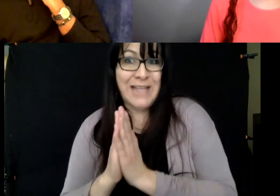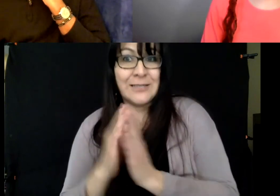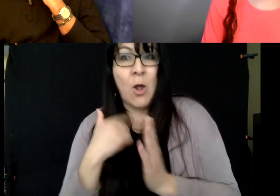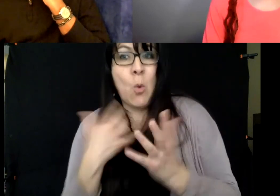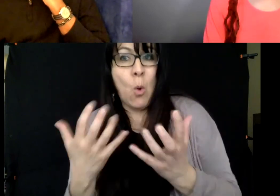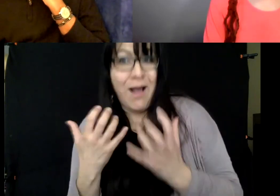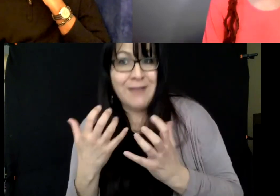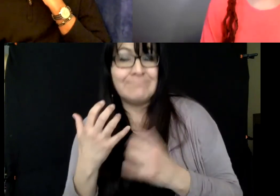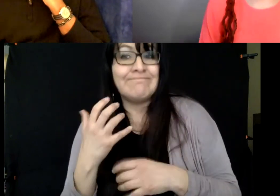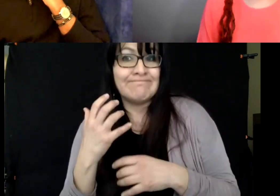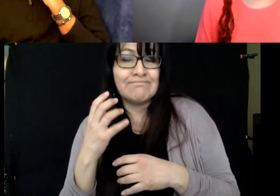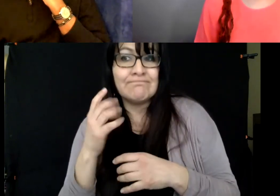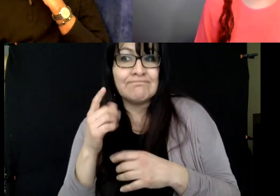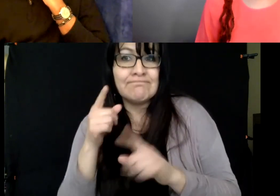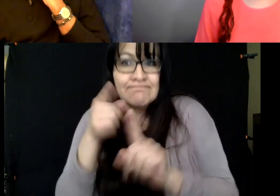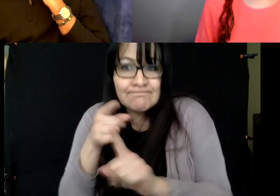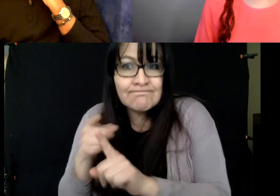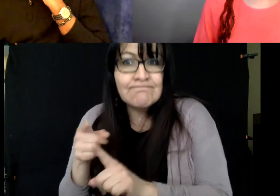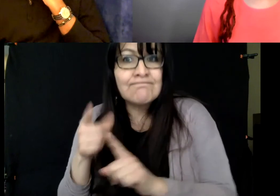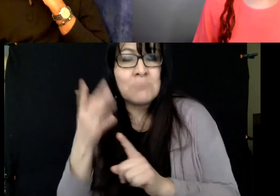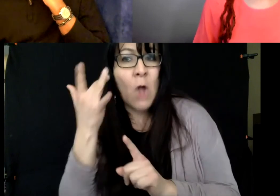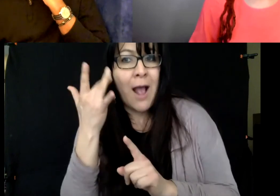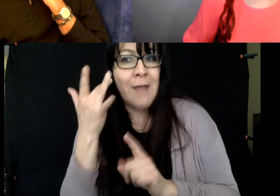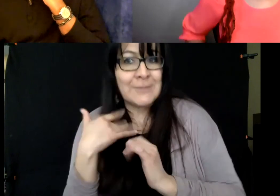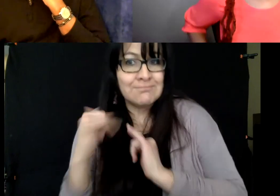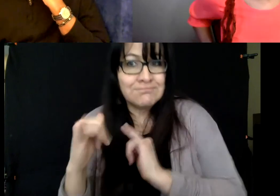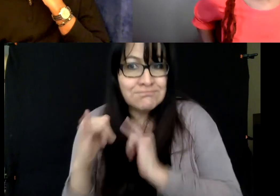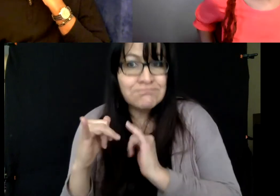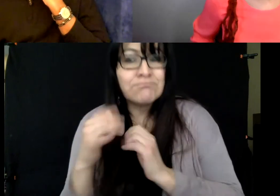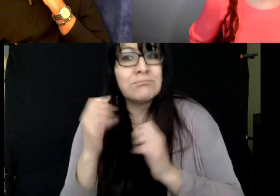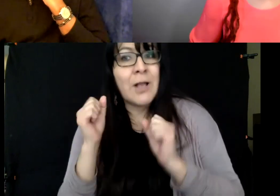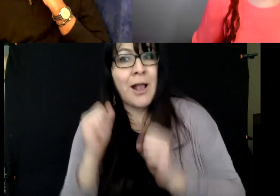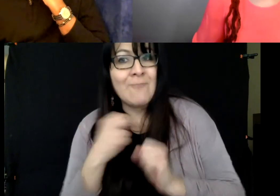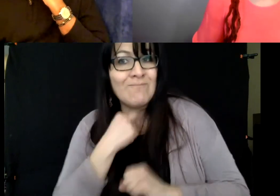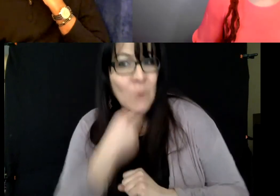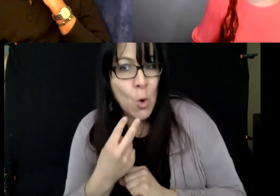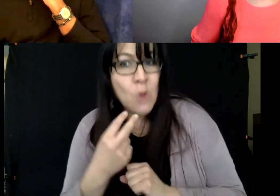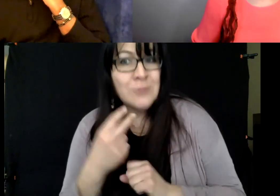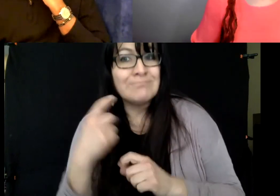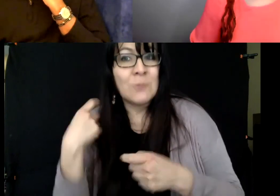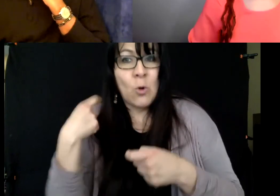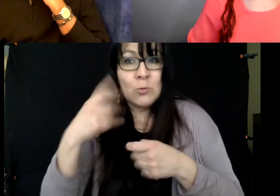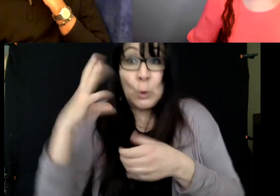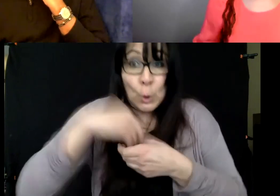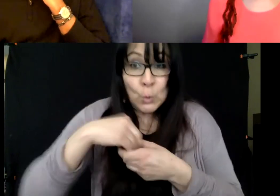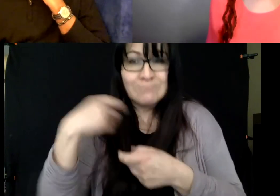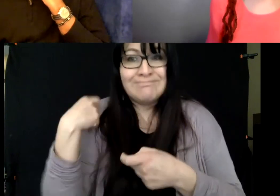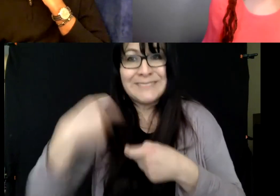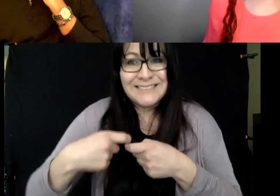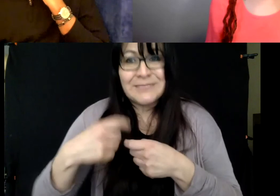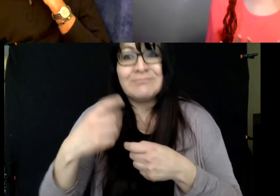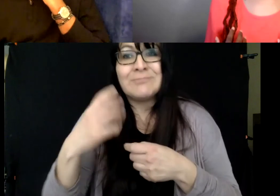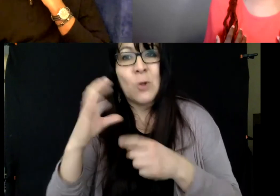and i've requested to have specific interpreters because they are able to voice like me they have